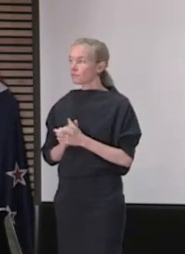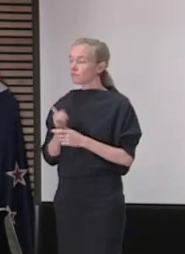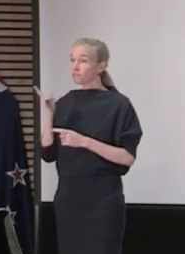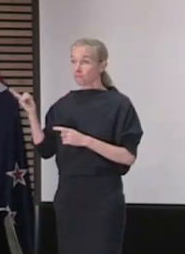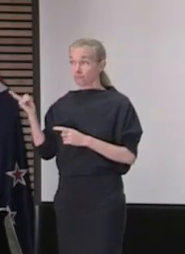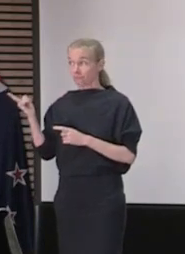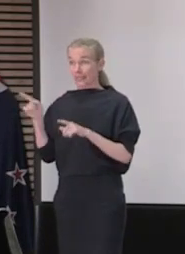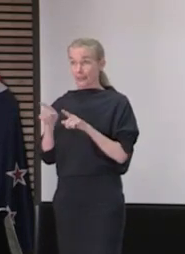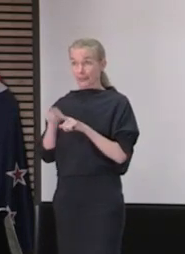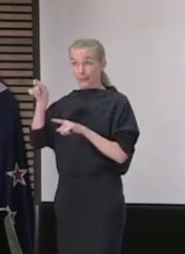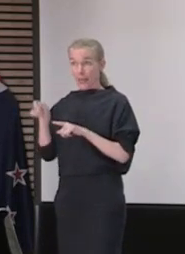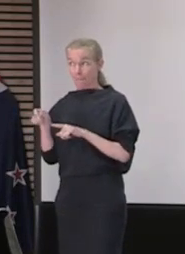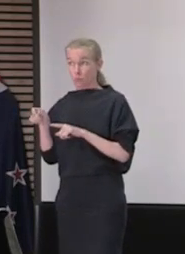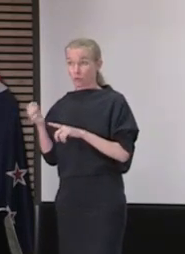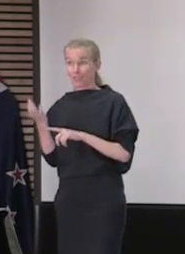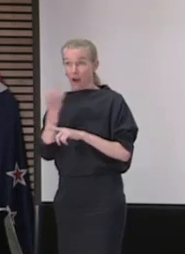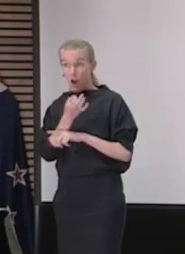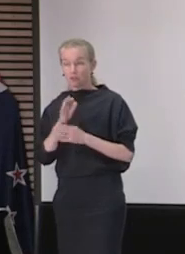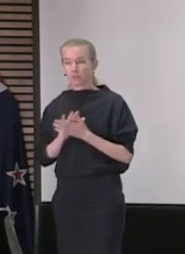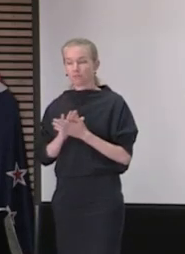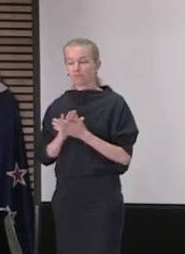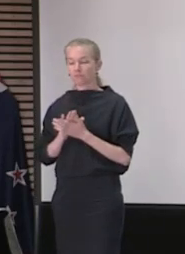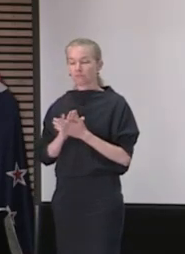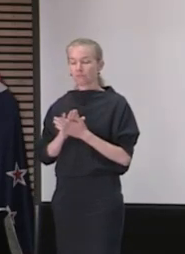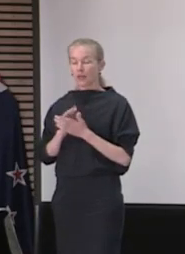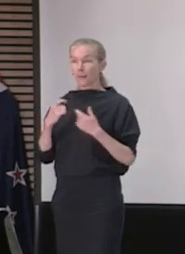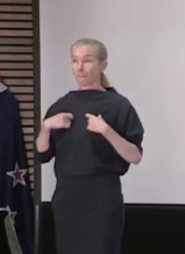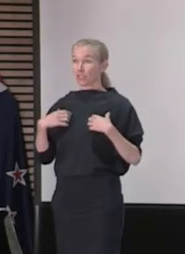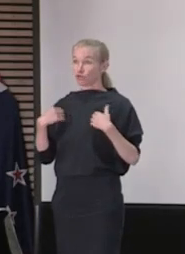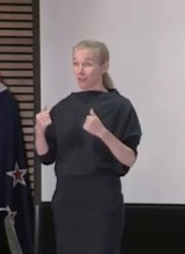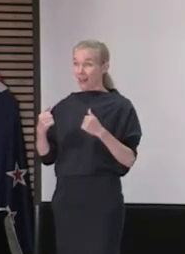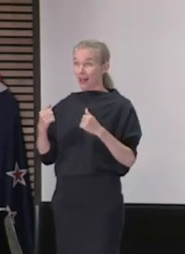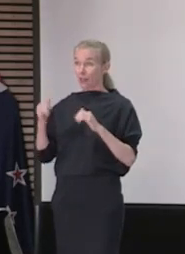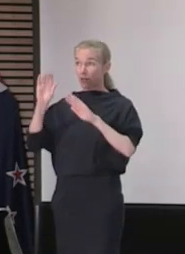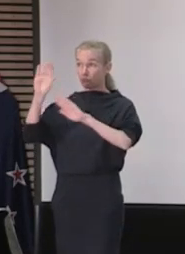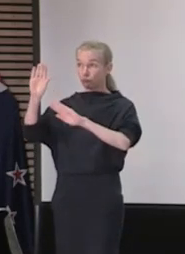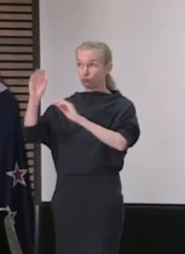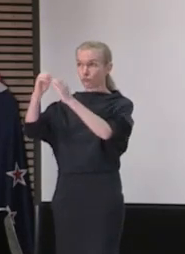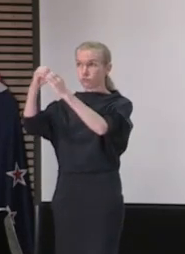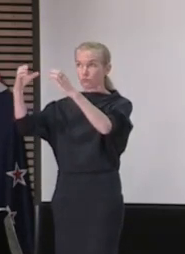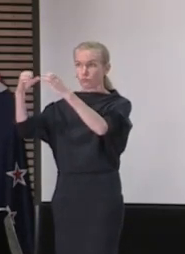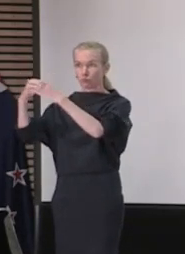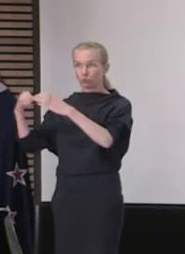The names of the clusters onthe website are quite highlevel, in the pressconference, you described themat Marist School, etc.